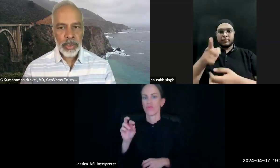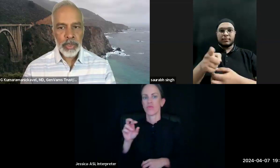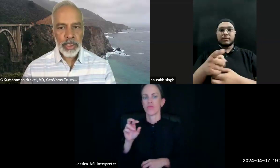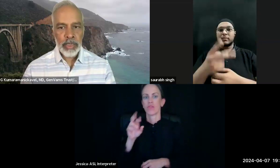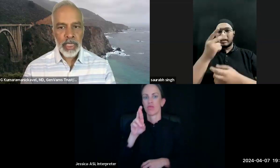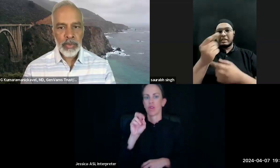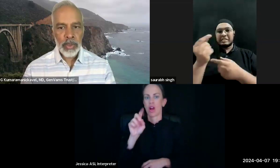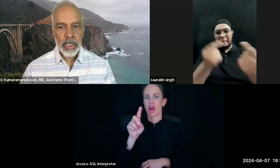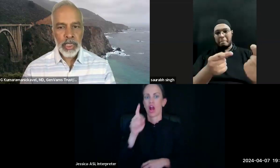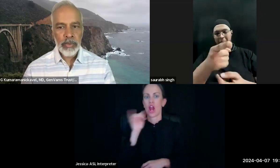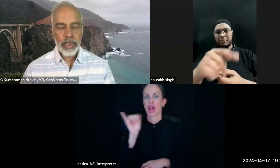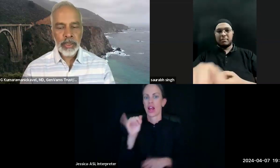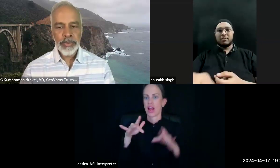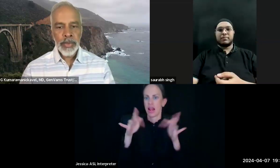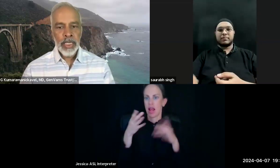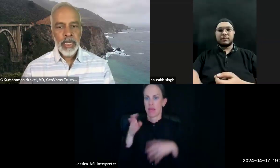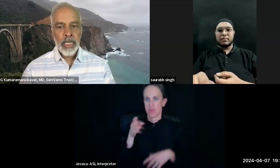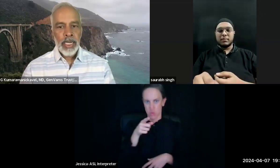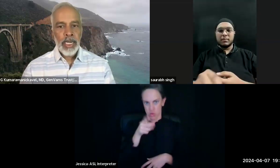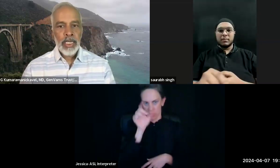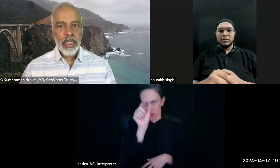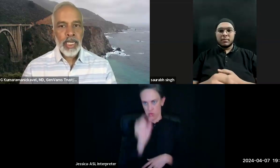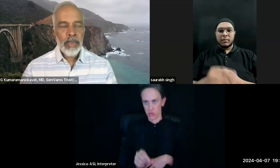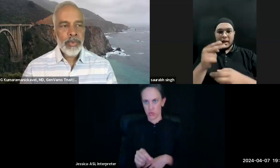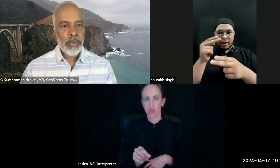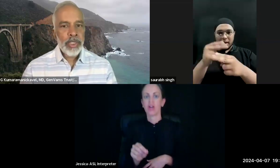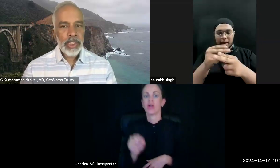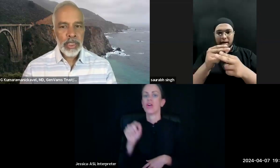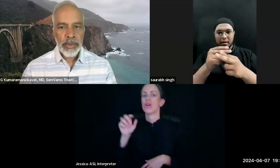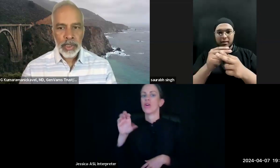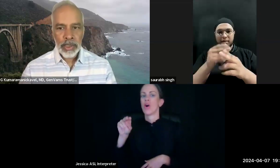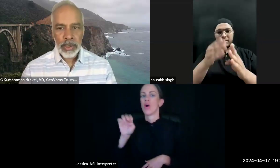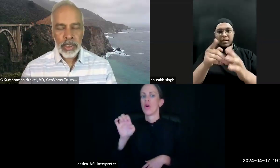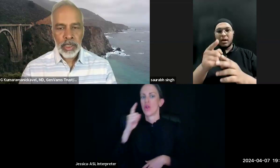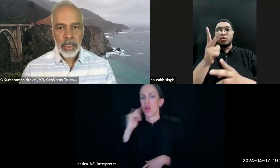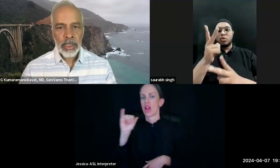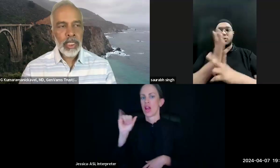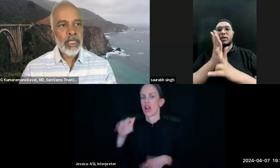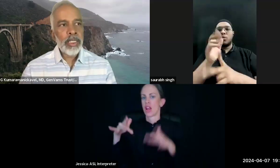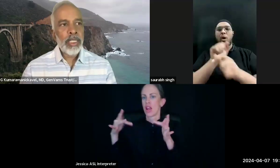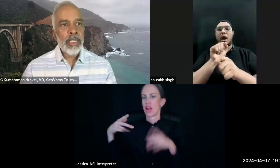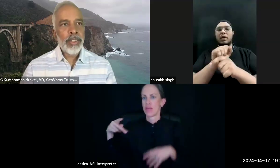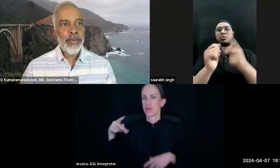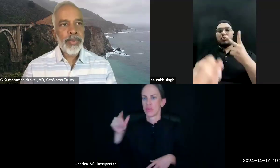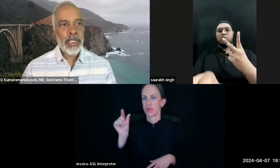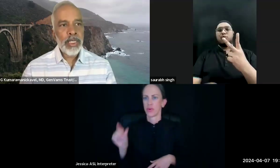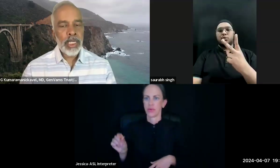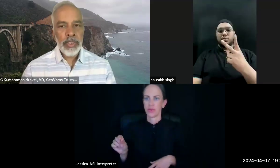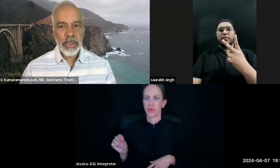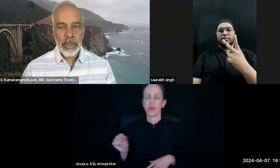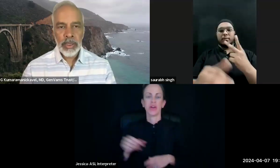of the shape, they have got the names and they have two distinctive functions as I said. Dark vision